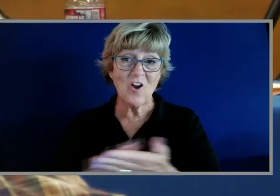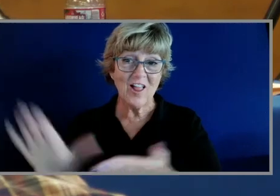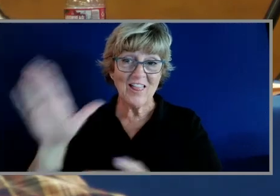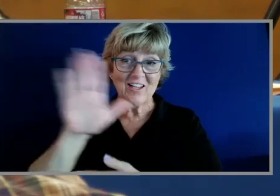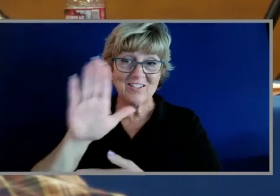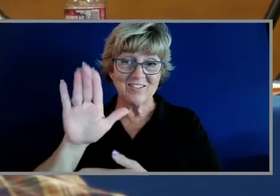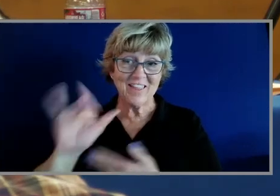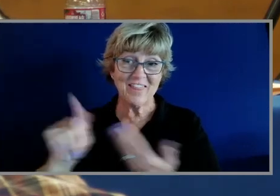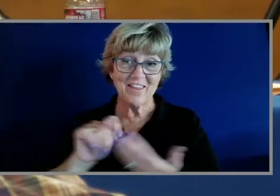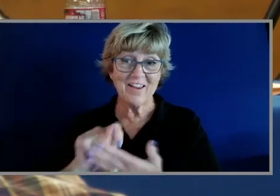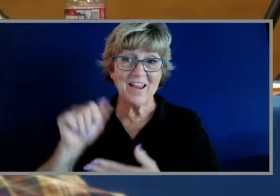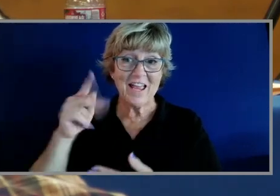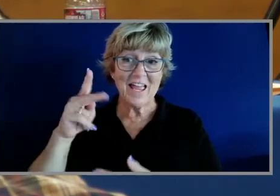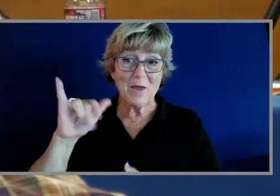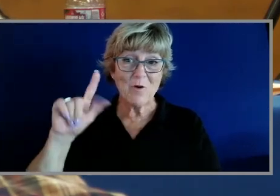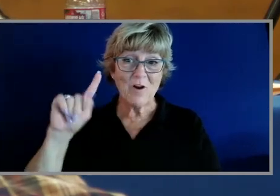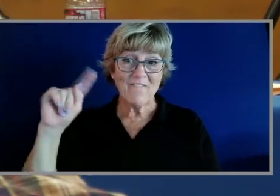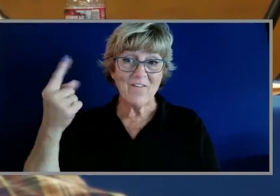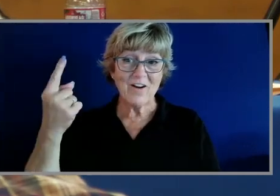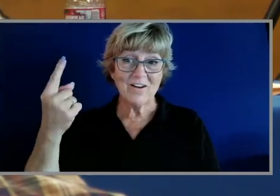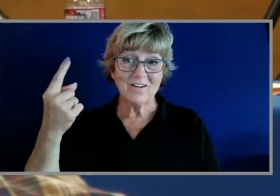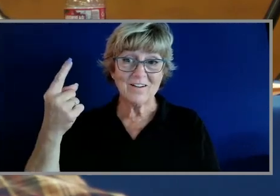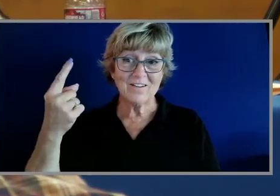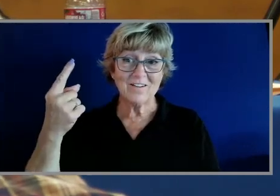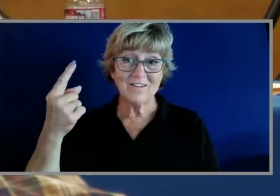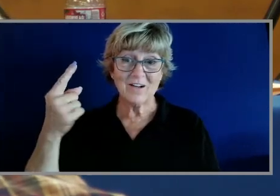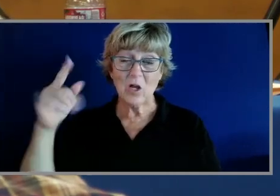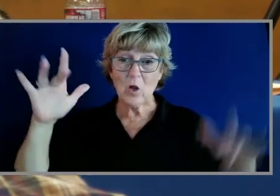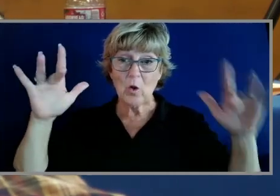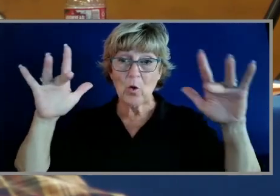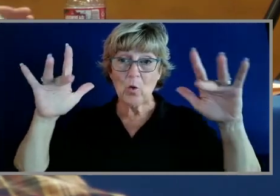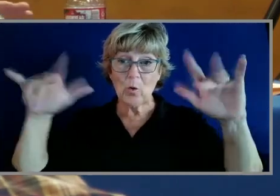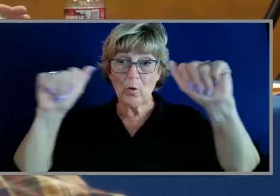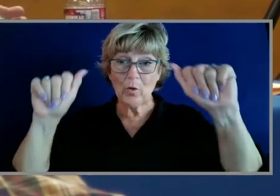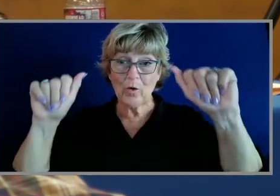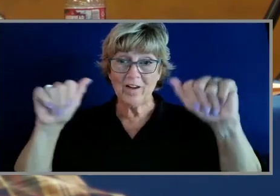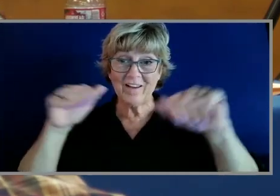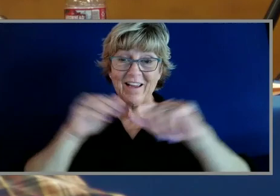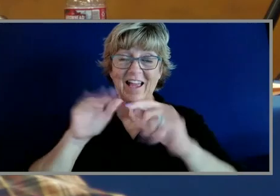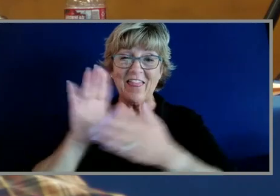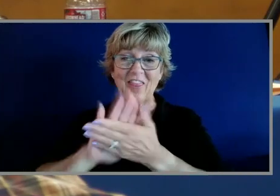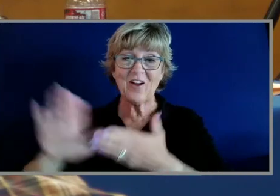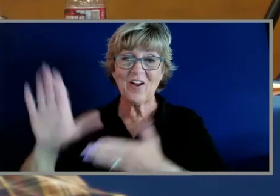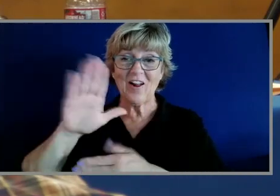Studio: And I can tell you this from personal experience, my daughter was in college and on April 1 there was nobody it's no